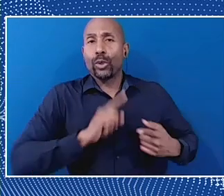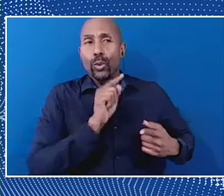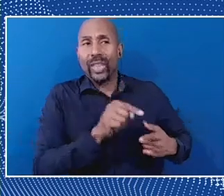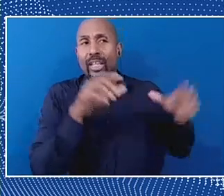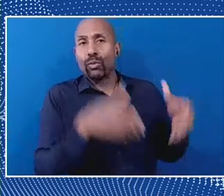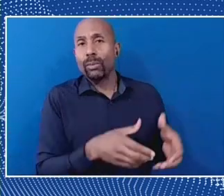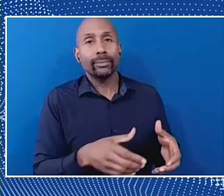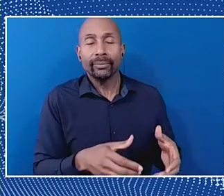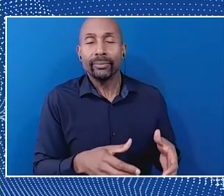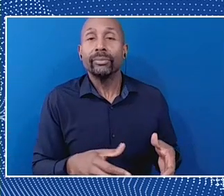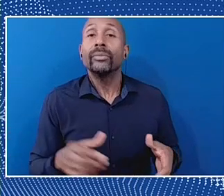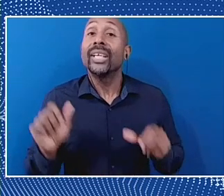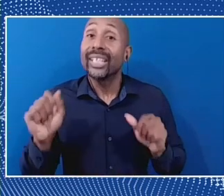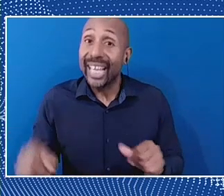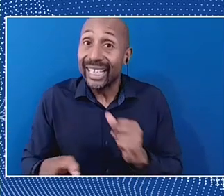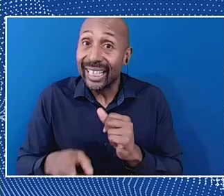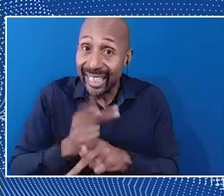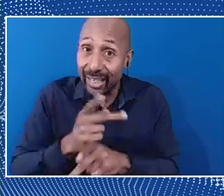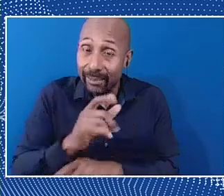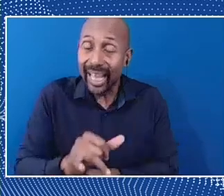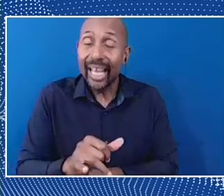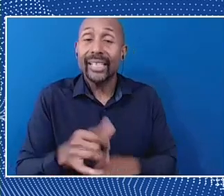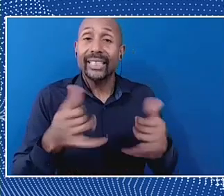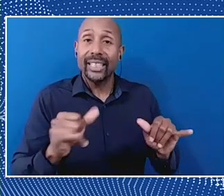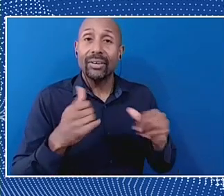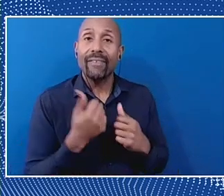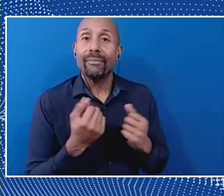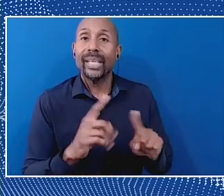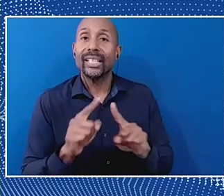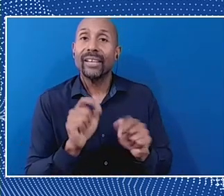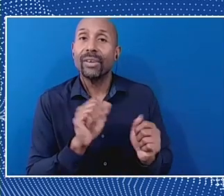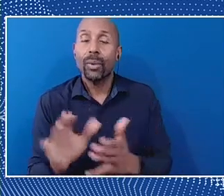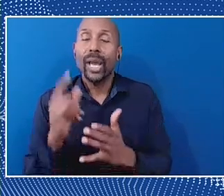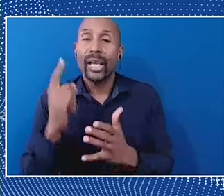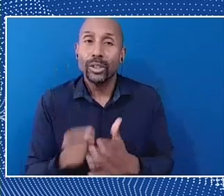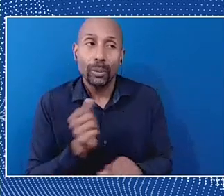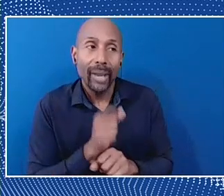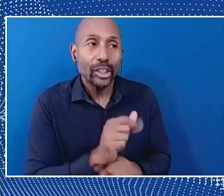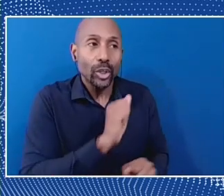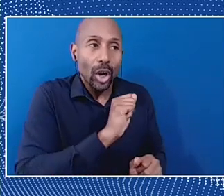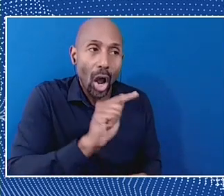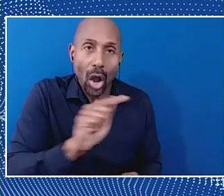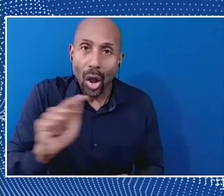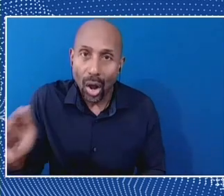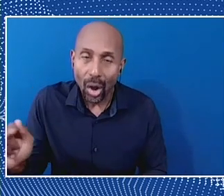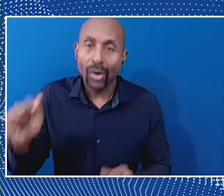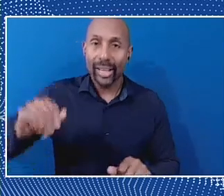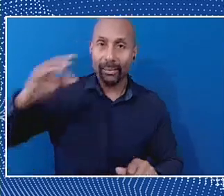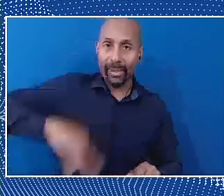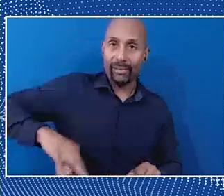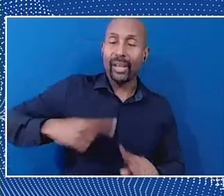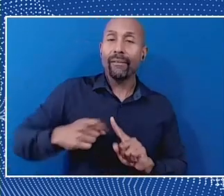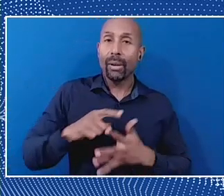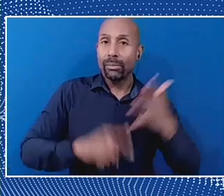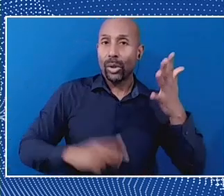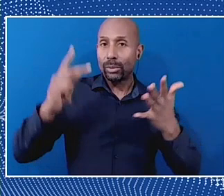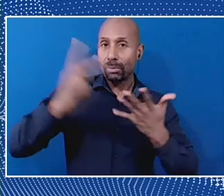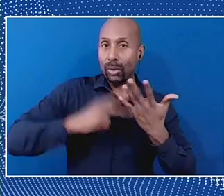and doing automatic relief based on those programs and the data we have from those programs, I think is really the- that to